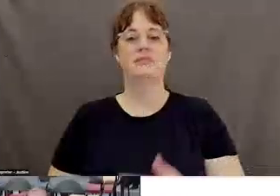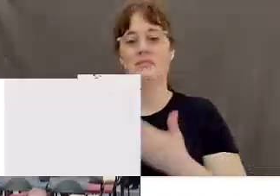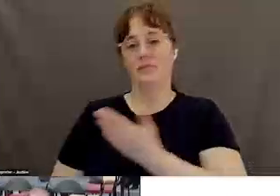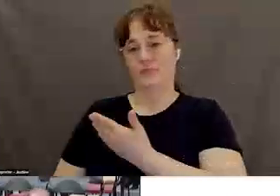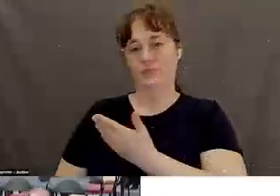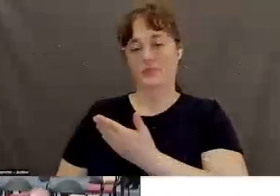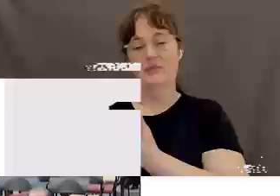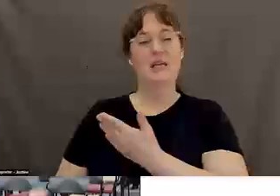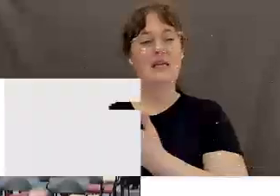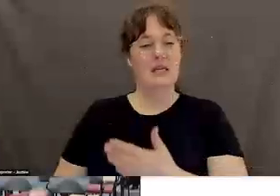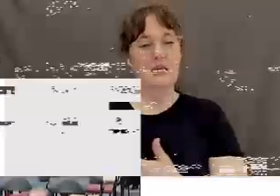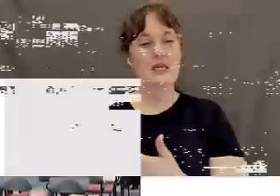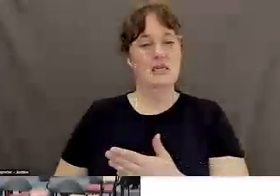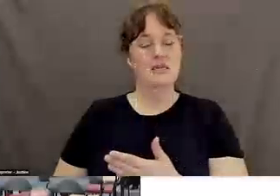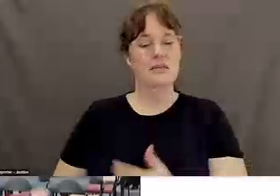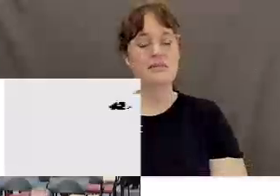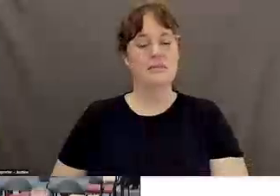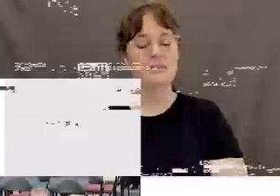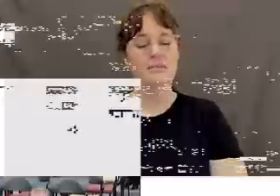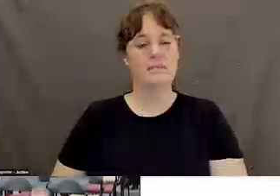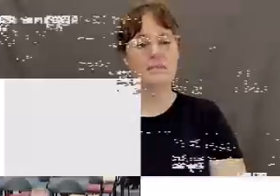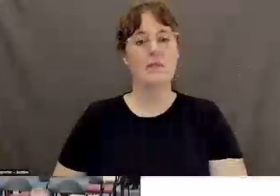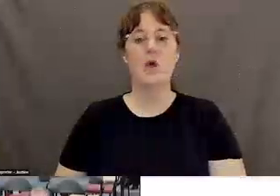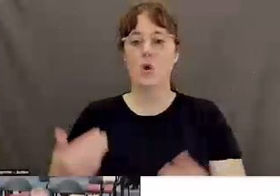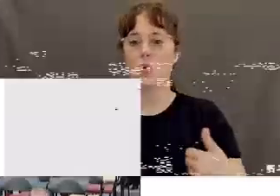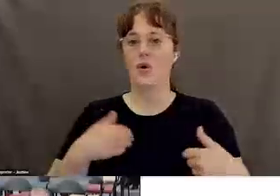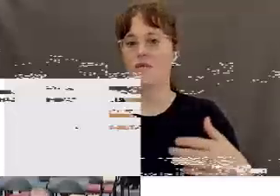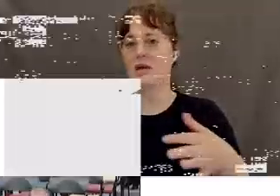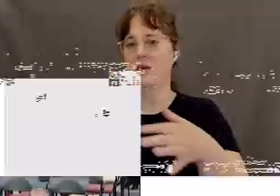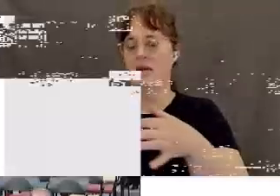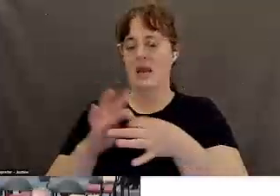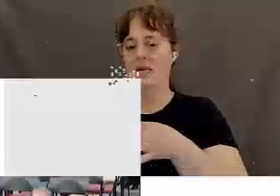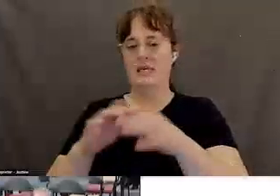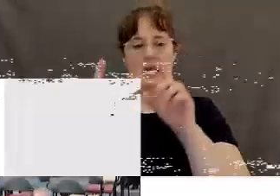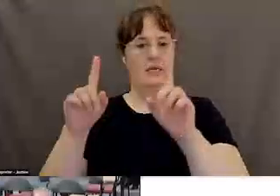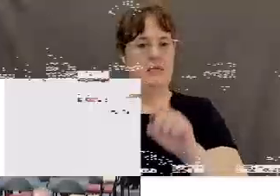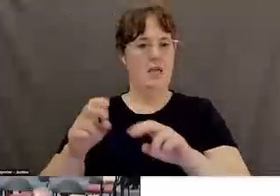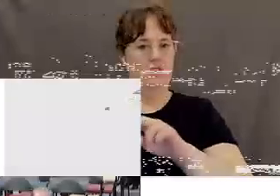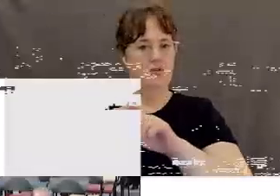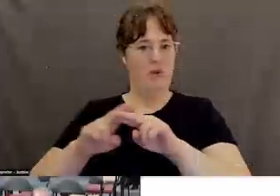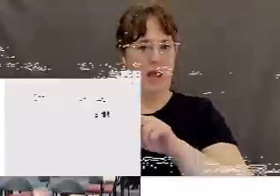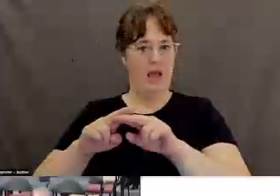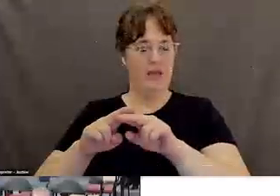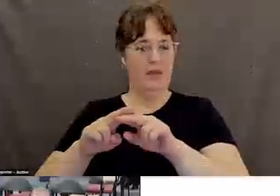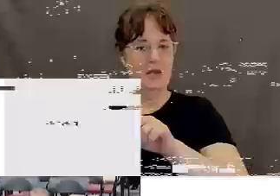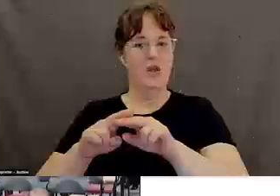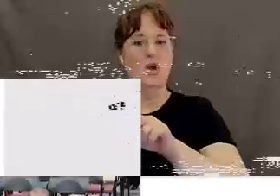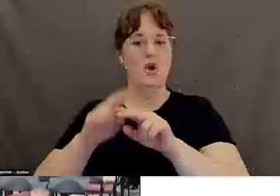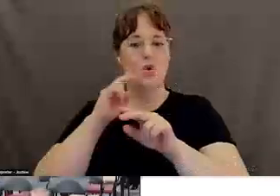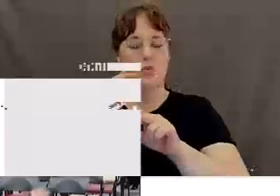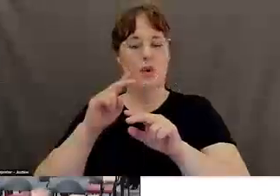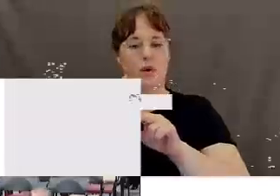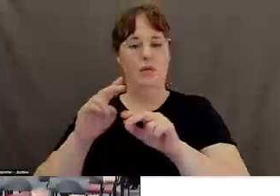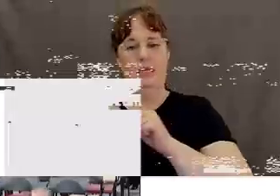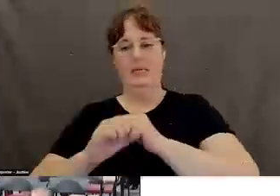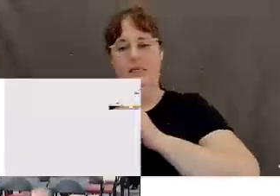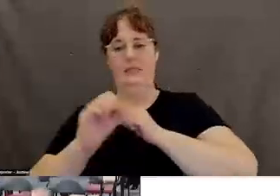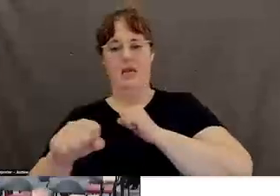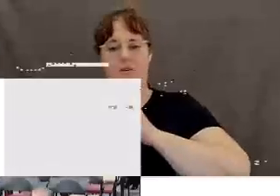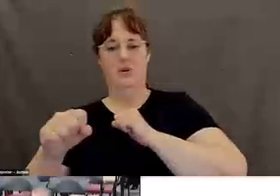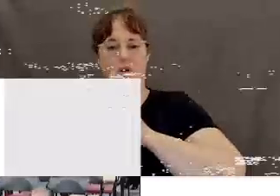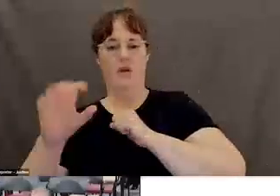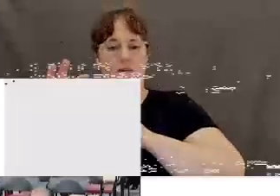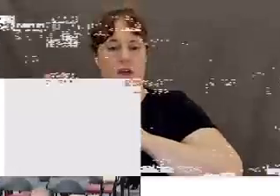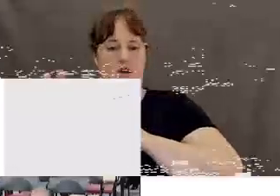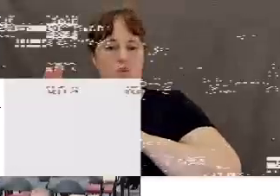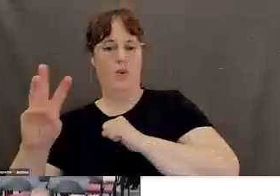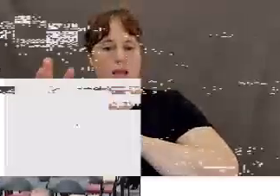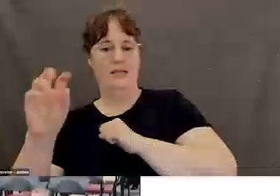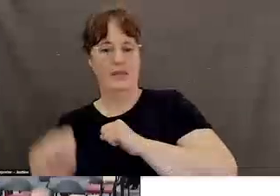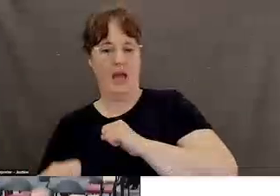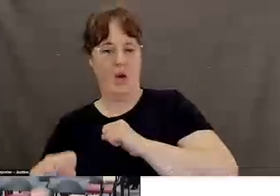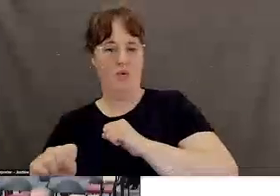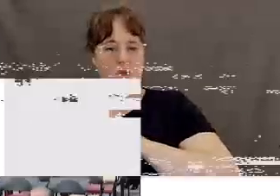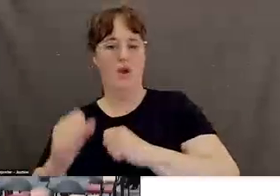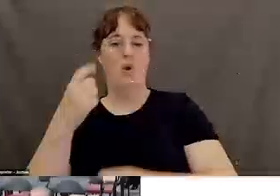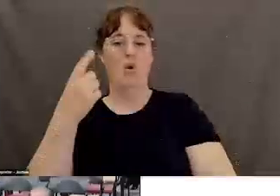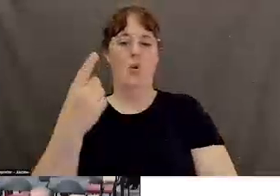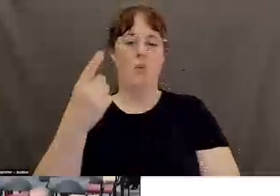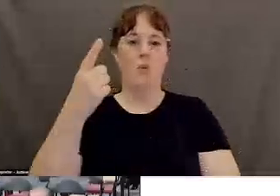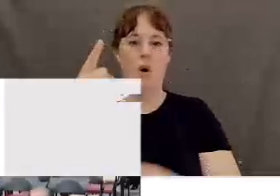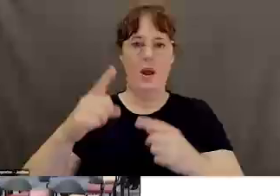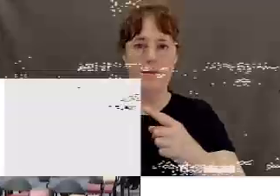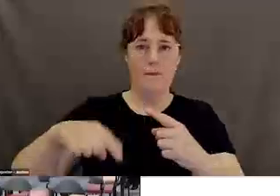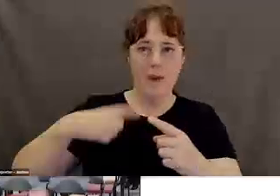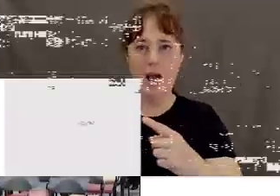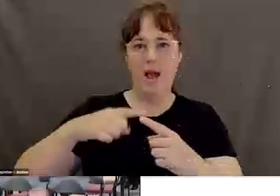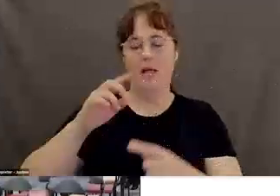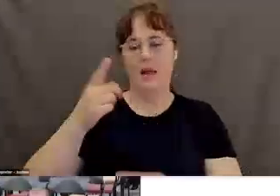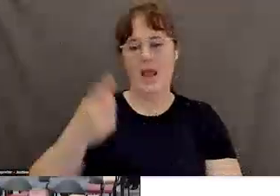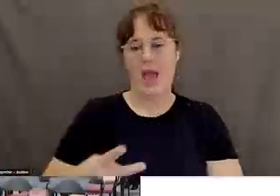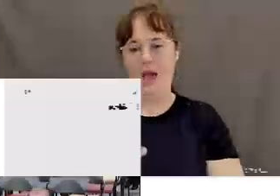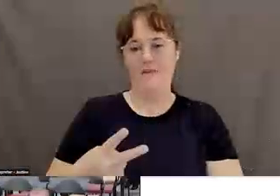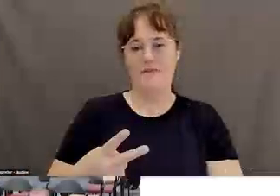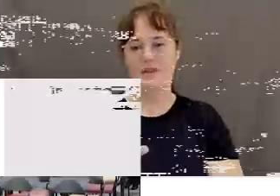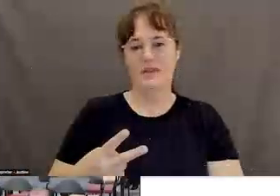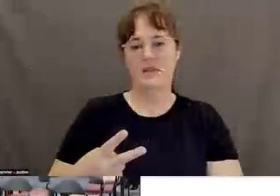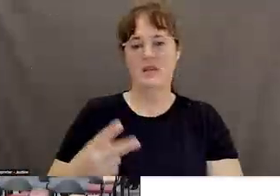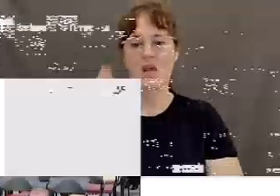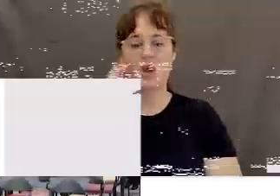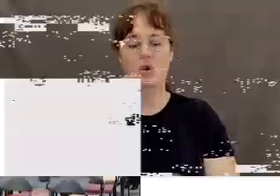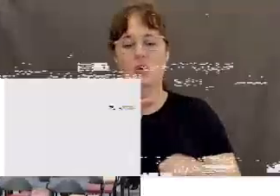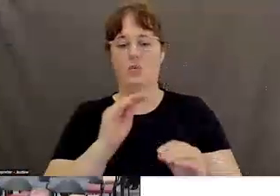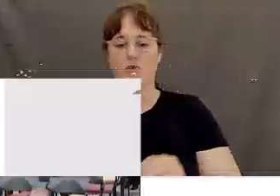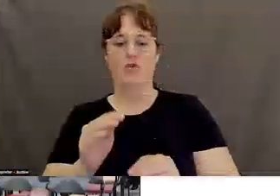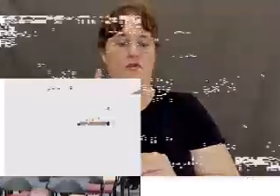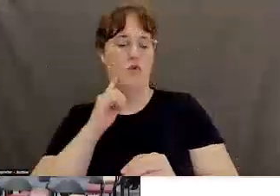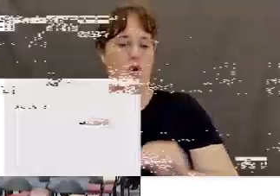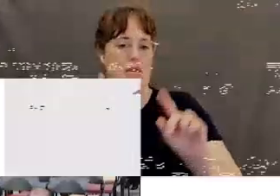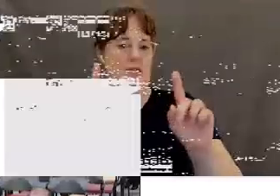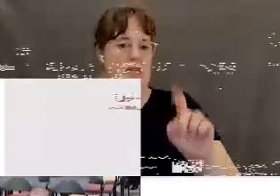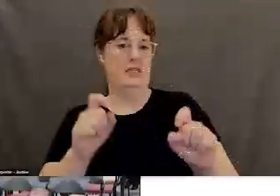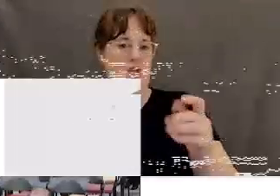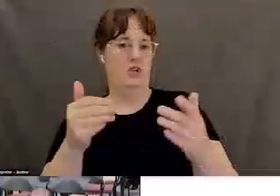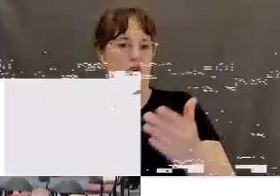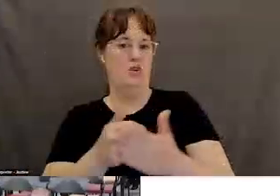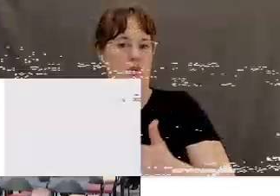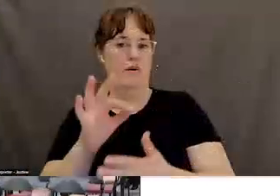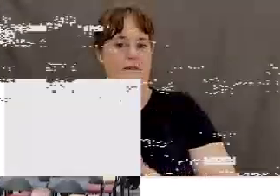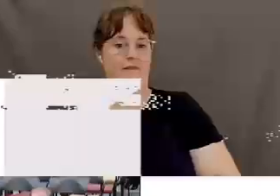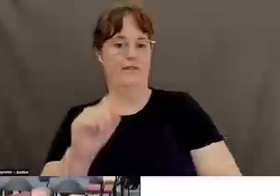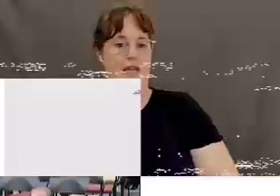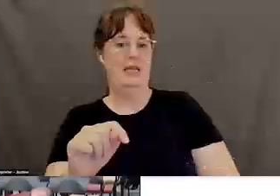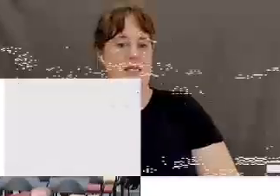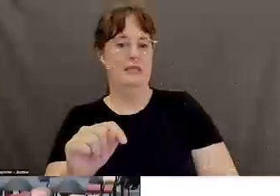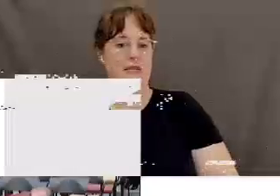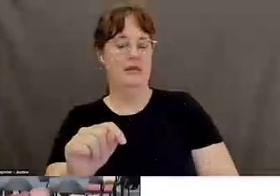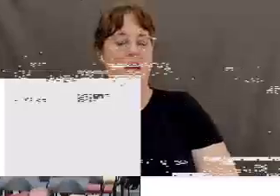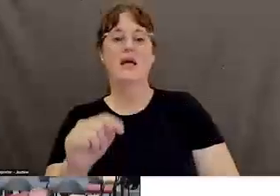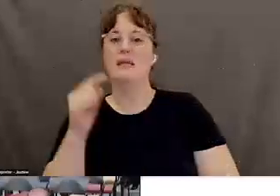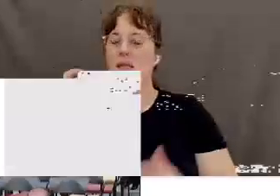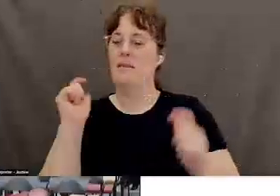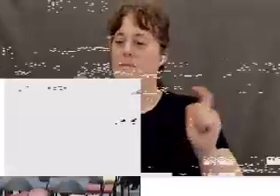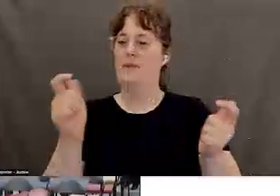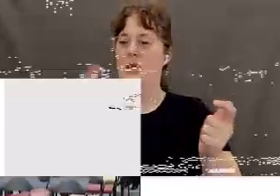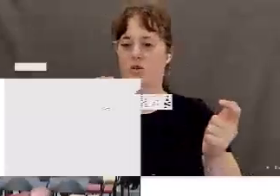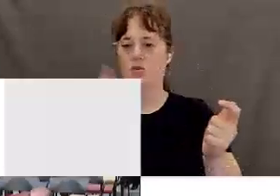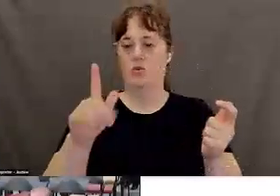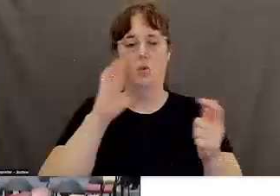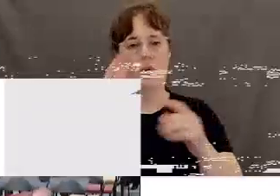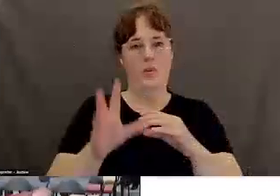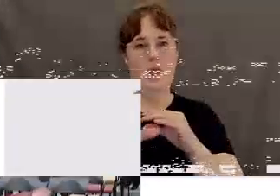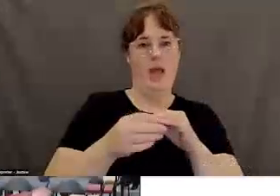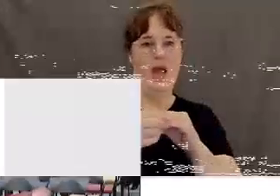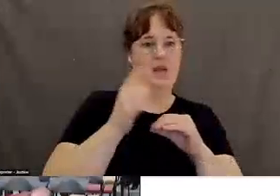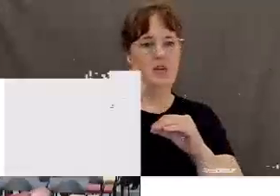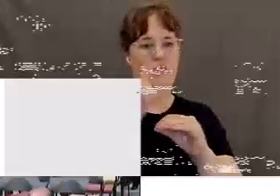Boardroom: So, critically, there is a connecting test track, so we're going to extend the track from Federal Way South, one and a half miles to the new facility. We're also going to include a test track for testing the new vehicle fleet and testing existing vehicles. And so this is a big tool that we will add to the system as part of improving resiliency, as part of a